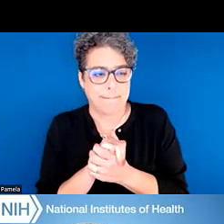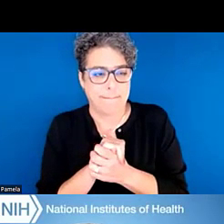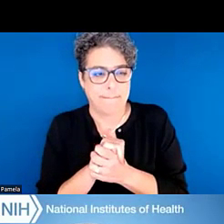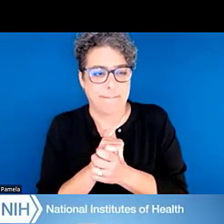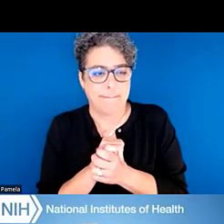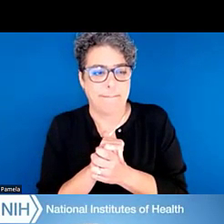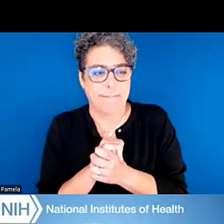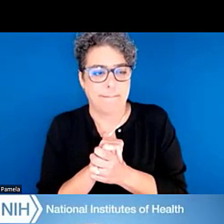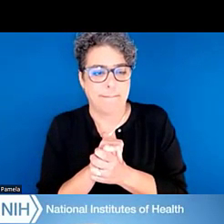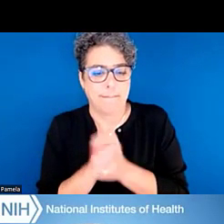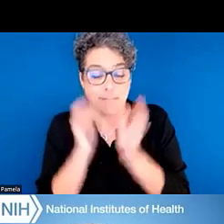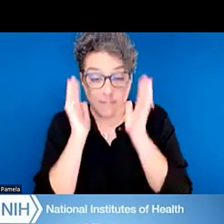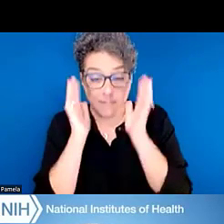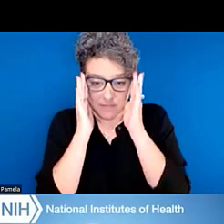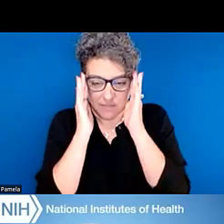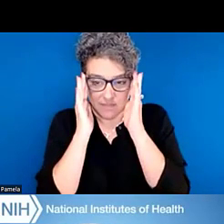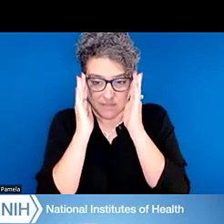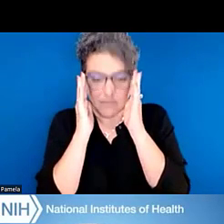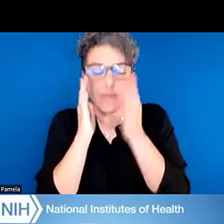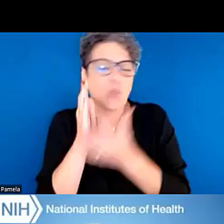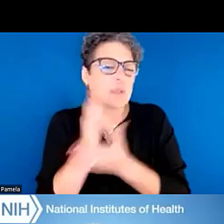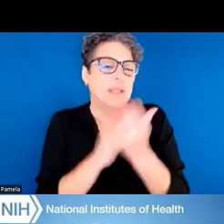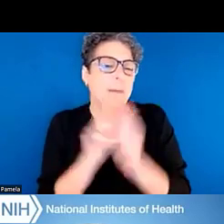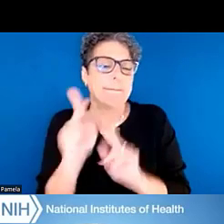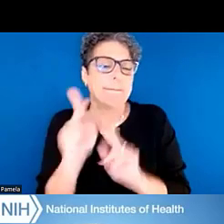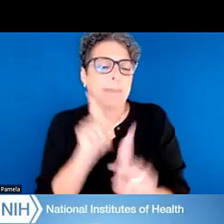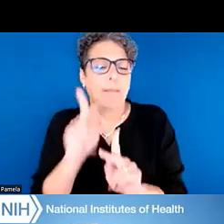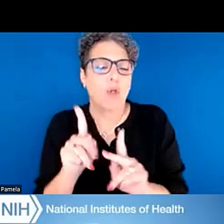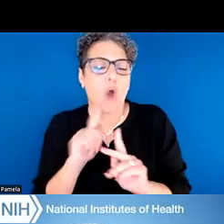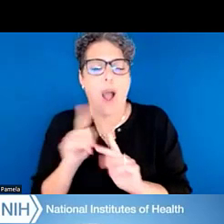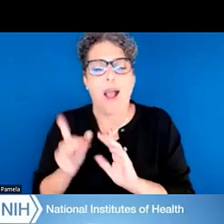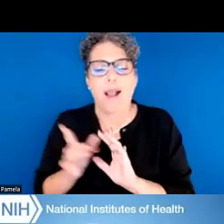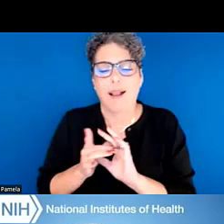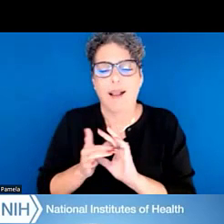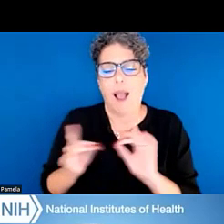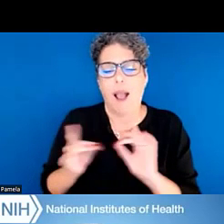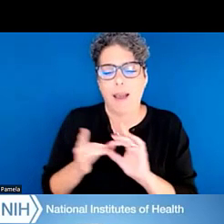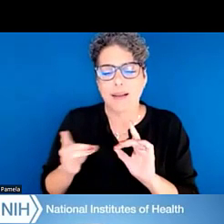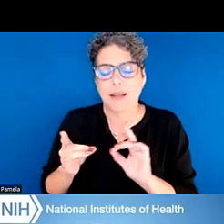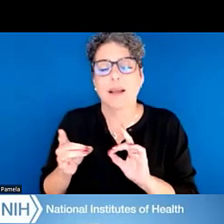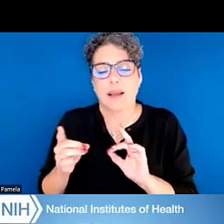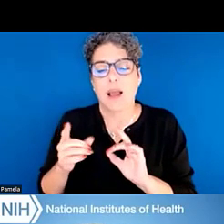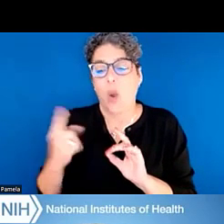Elyse Sullivan: Yep, so I think some people are commenting some .. There's a question about what are the ..